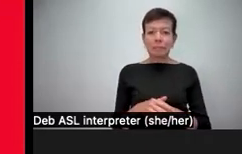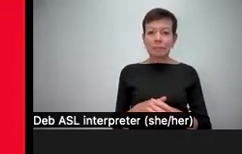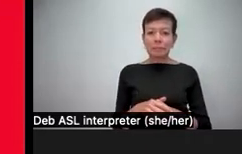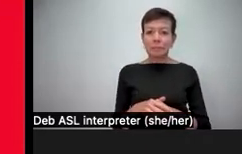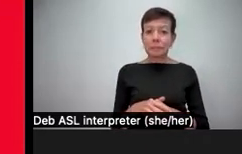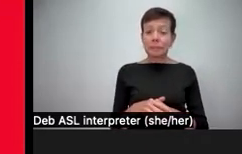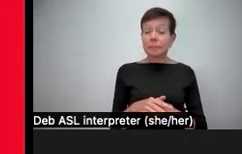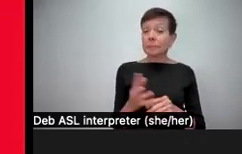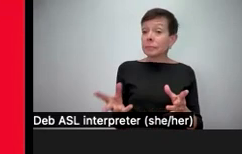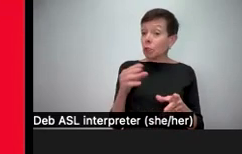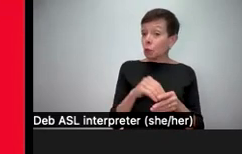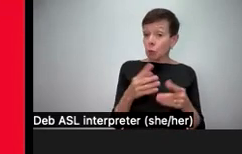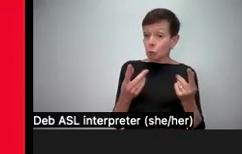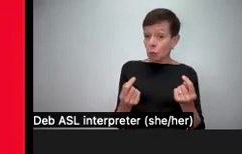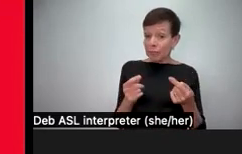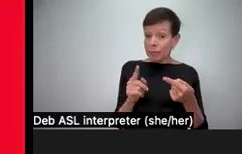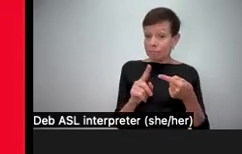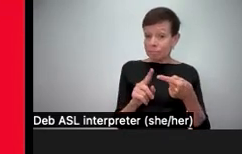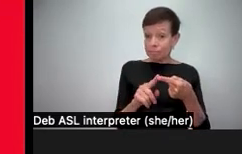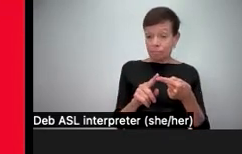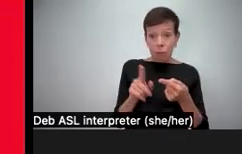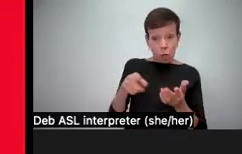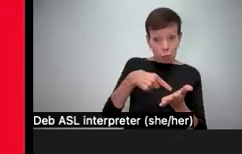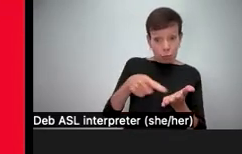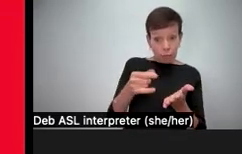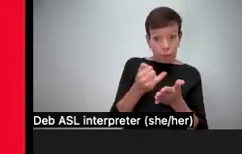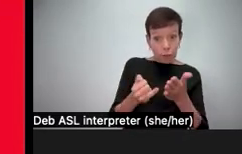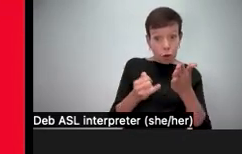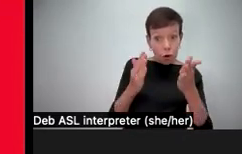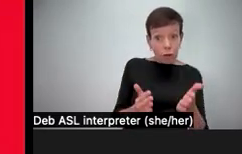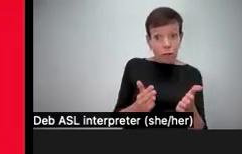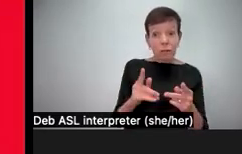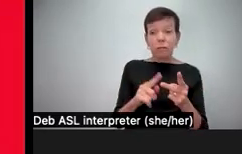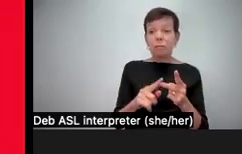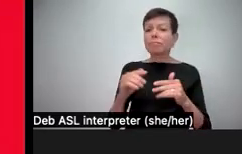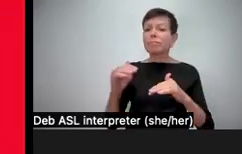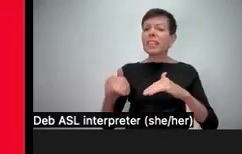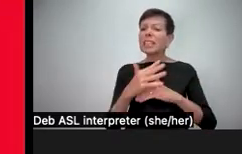your budget appropriately pay your artists, any Indigenous Elders or Knowledge Keepers,